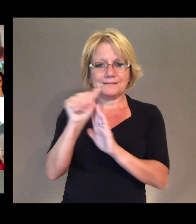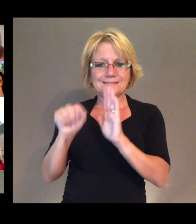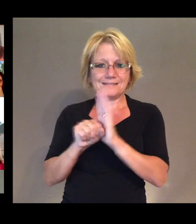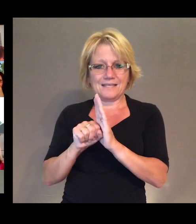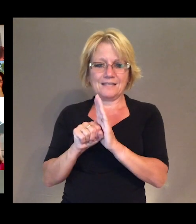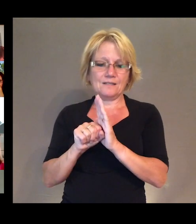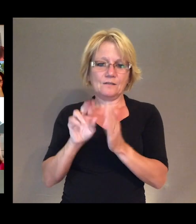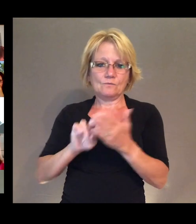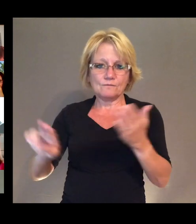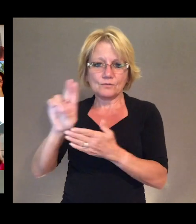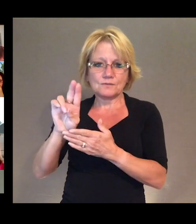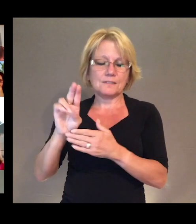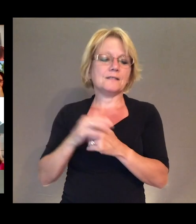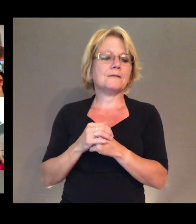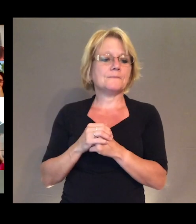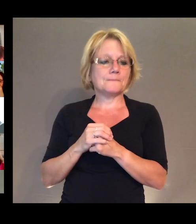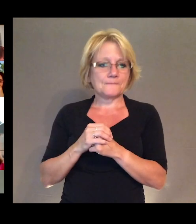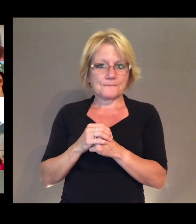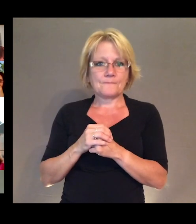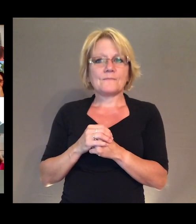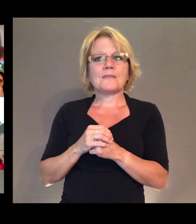Following positions at the University of West Georgia,